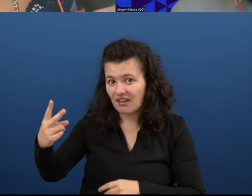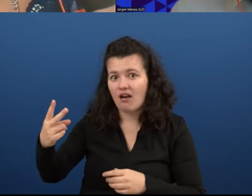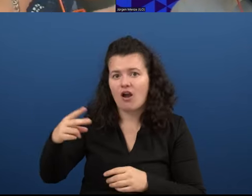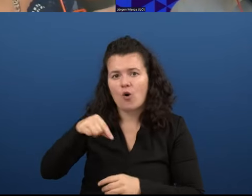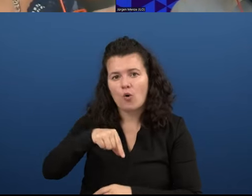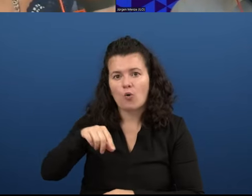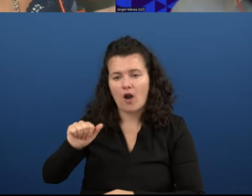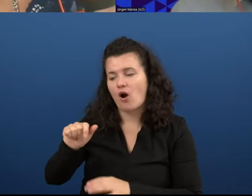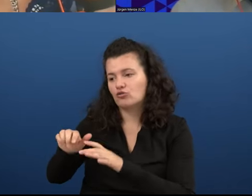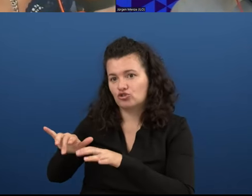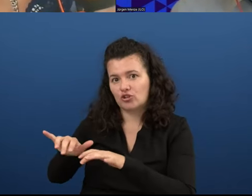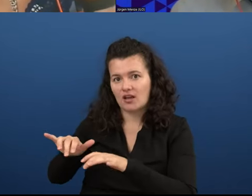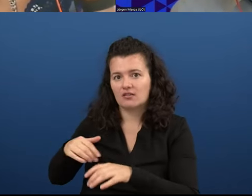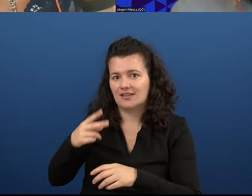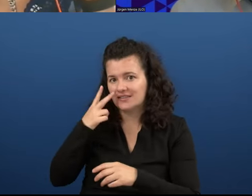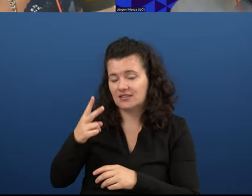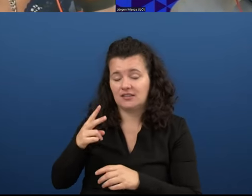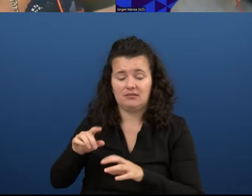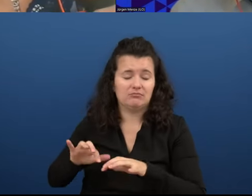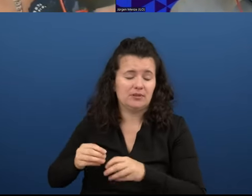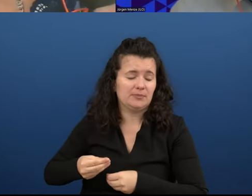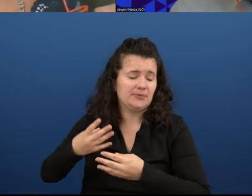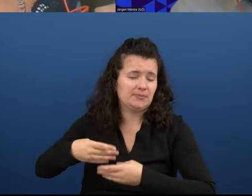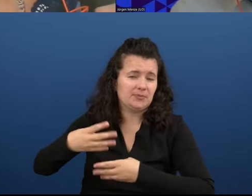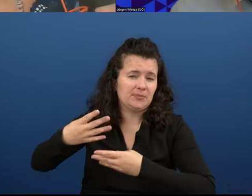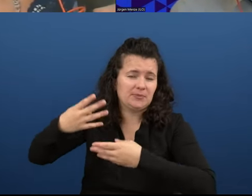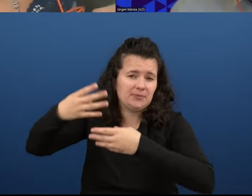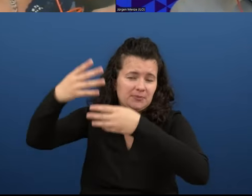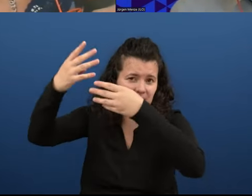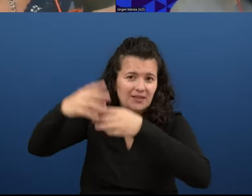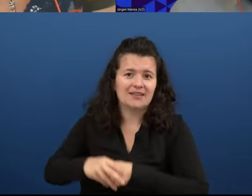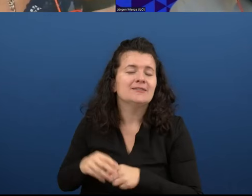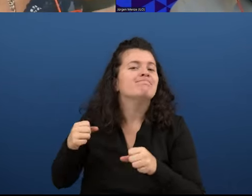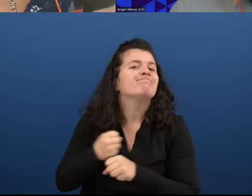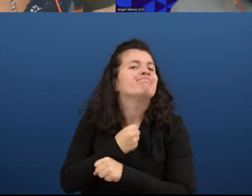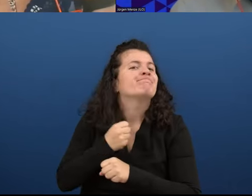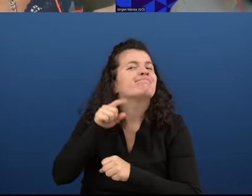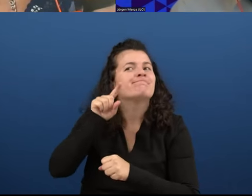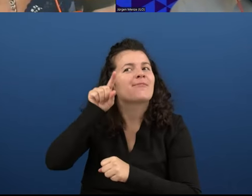Pascal is empty. And definitely non 11:26:04 directive. 11:26:07 Bond on set. 11:26:20 It immediate